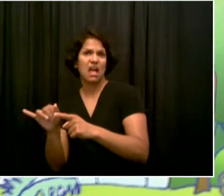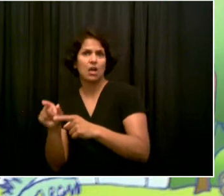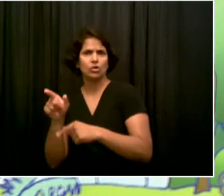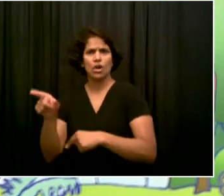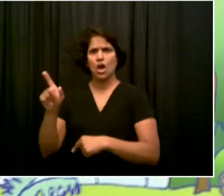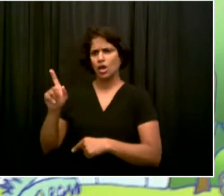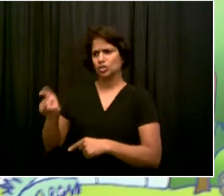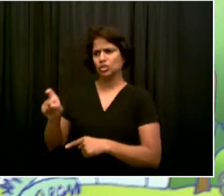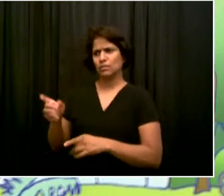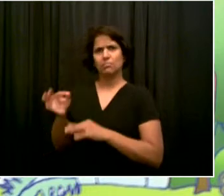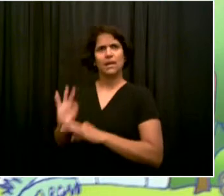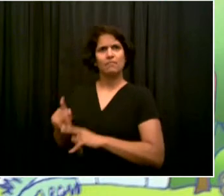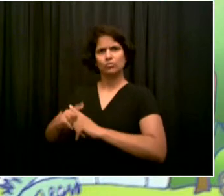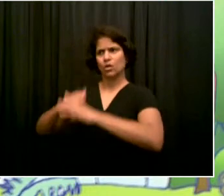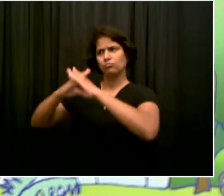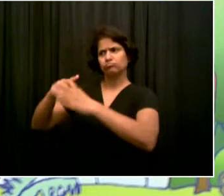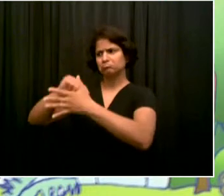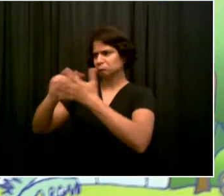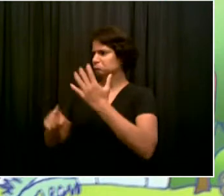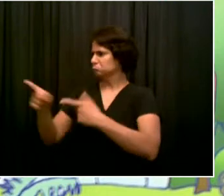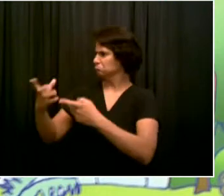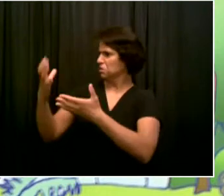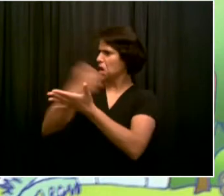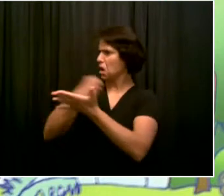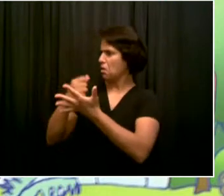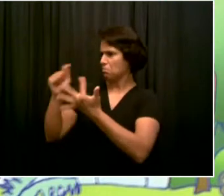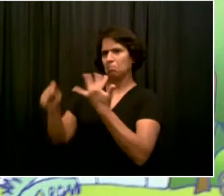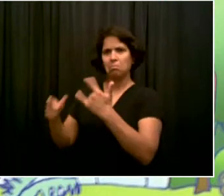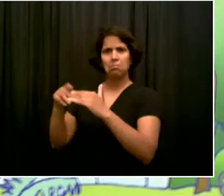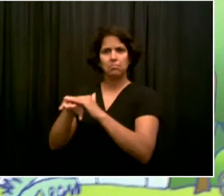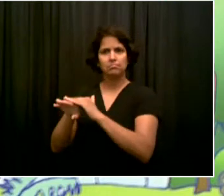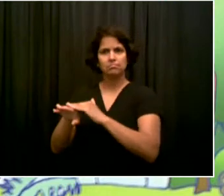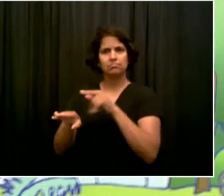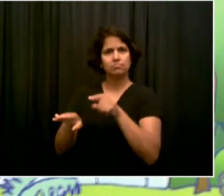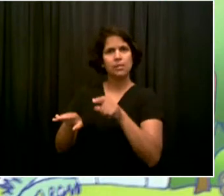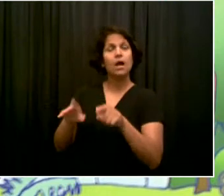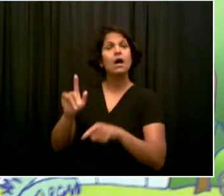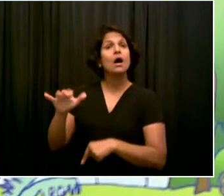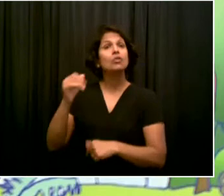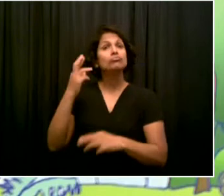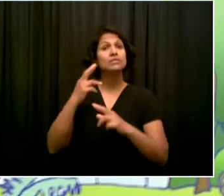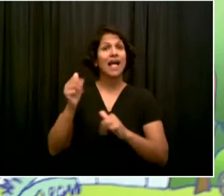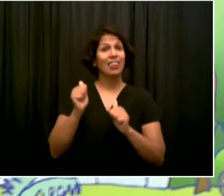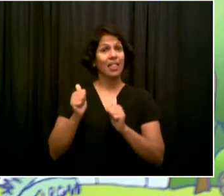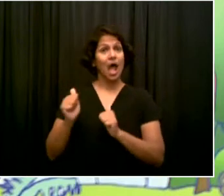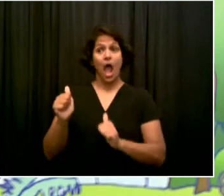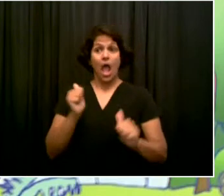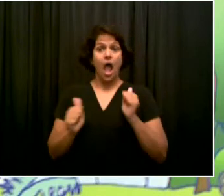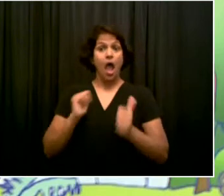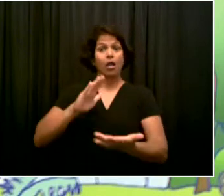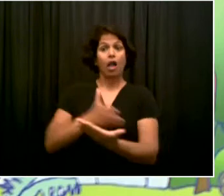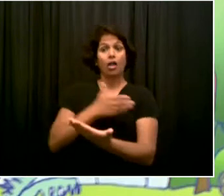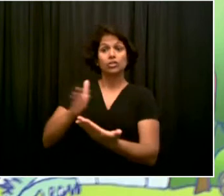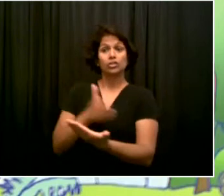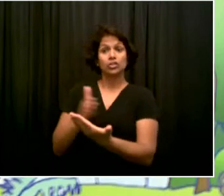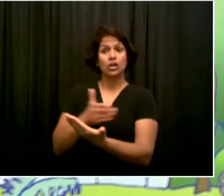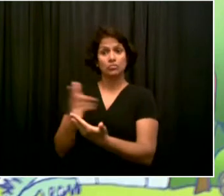VACCINATED, THEY NEED TO HAVE